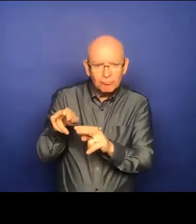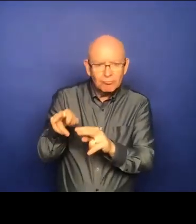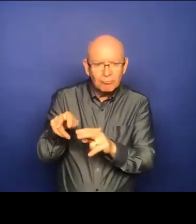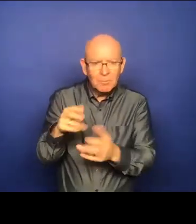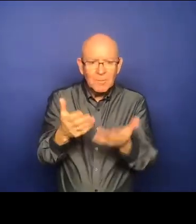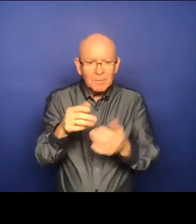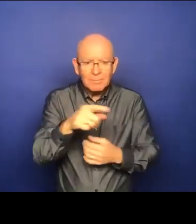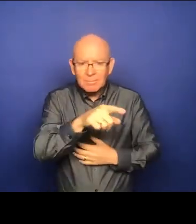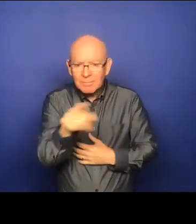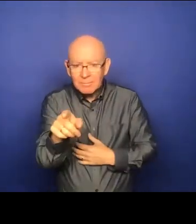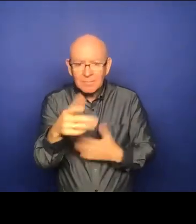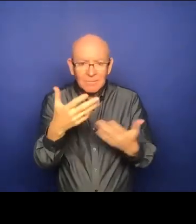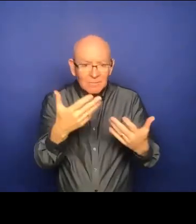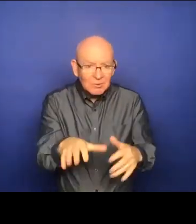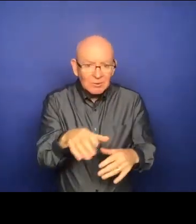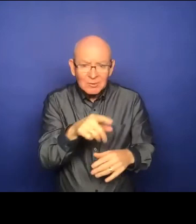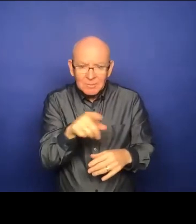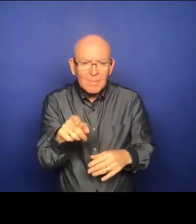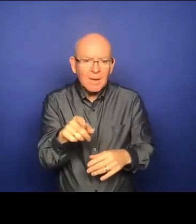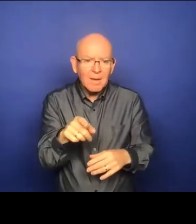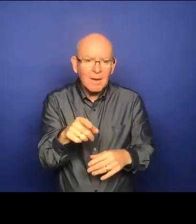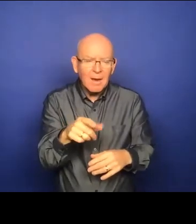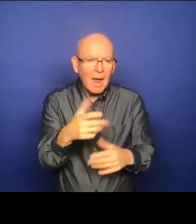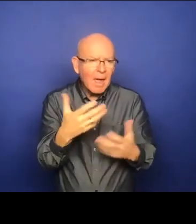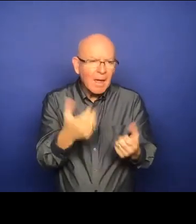look at which you have